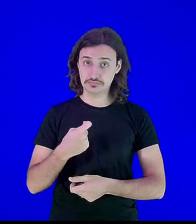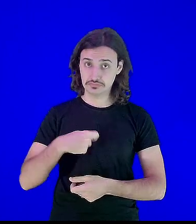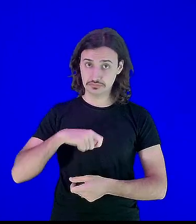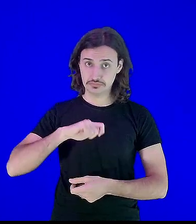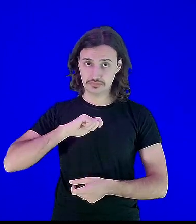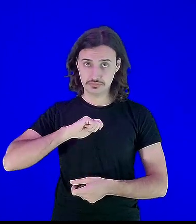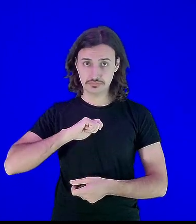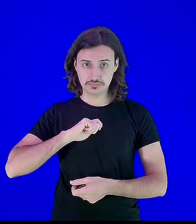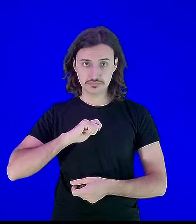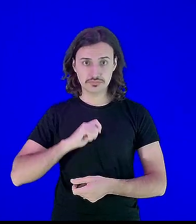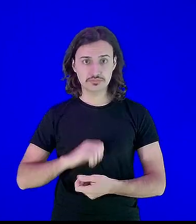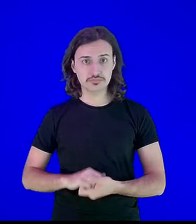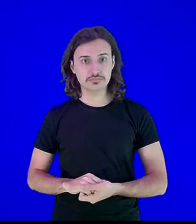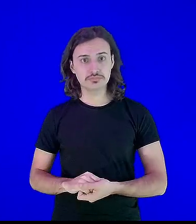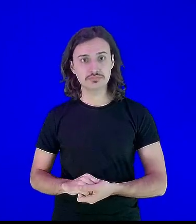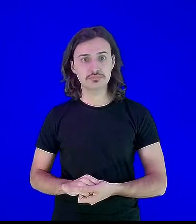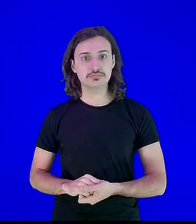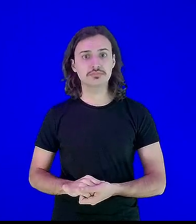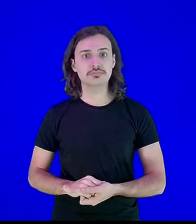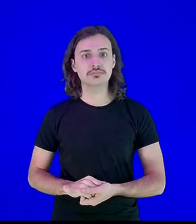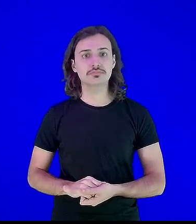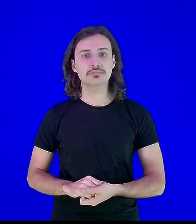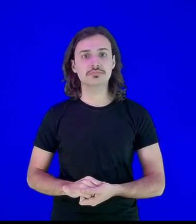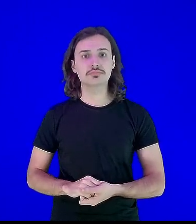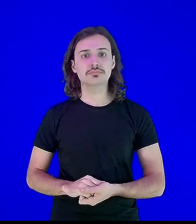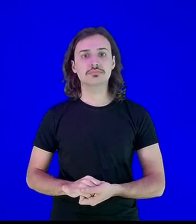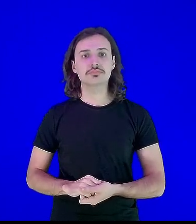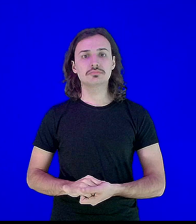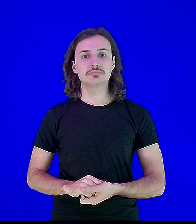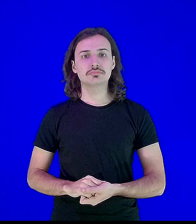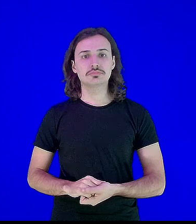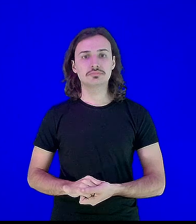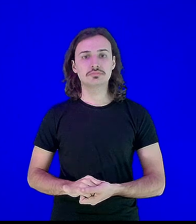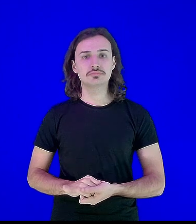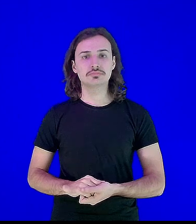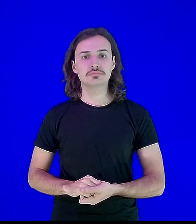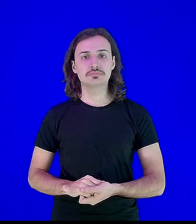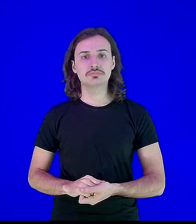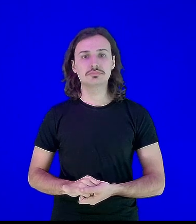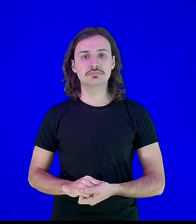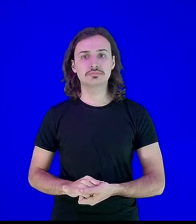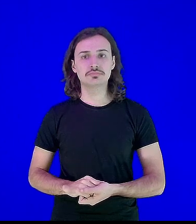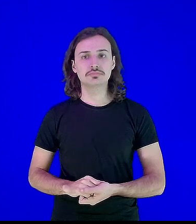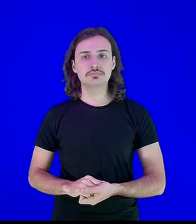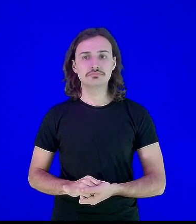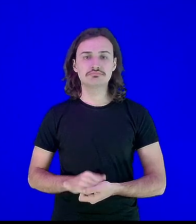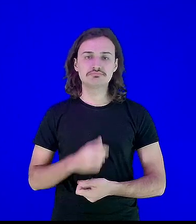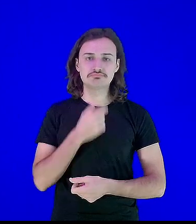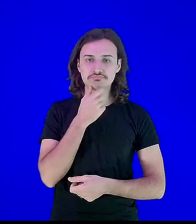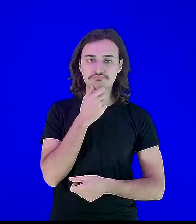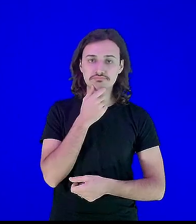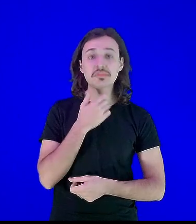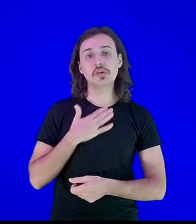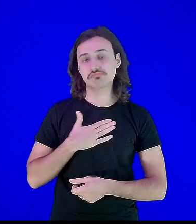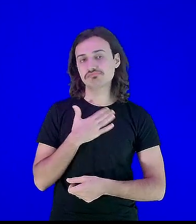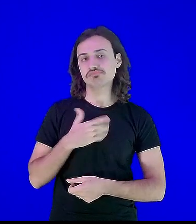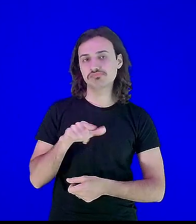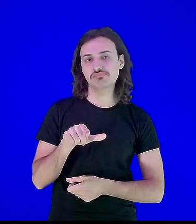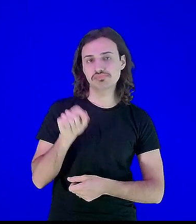I want to introduce myself I like this one